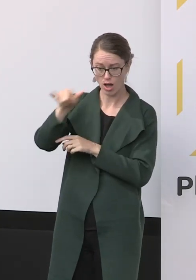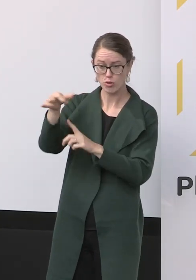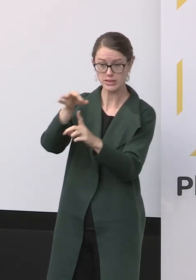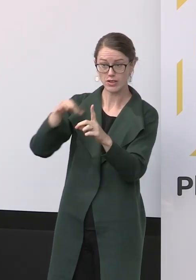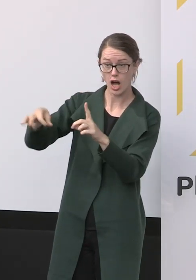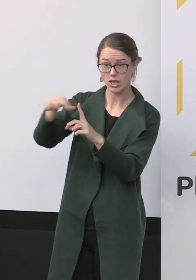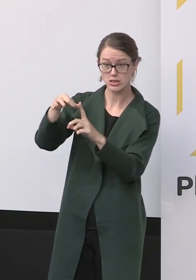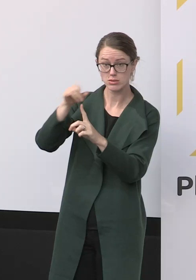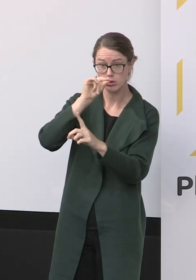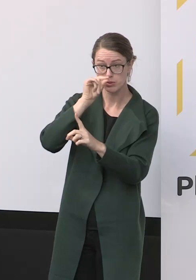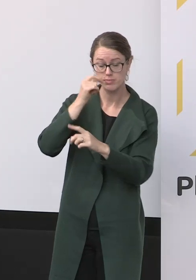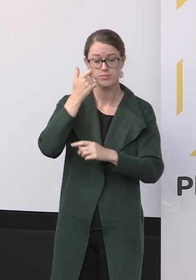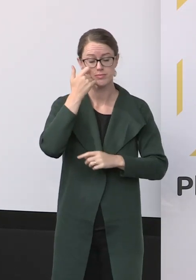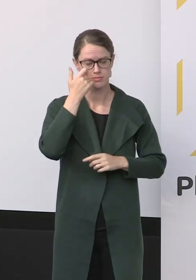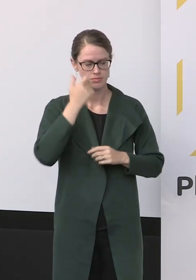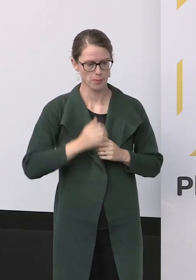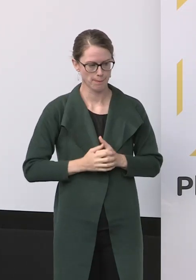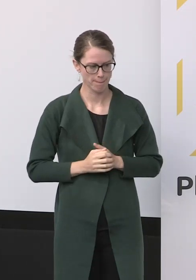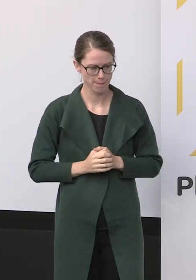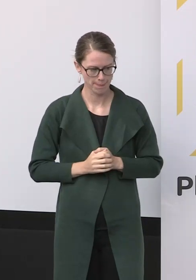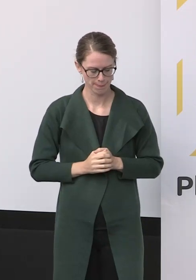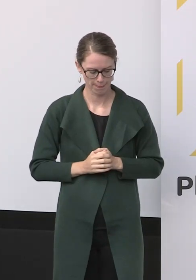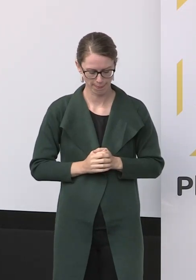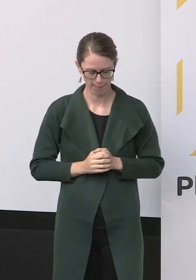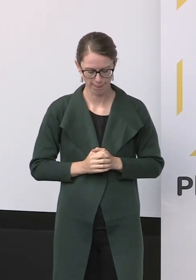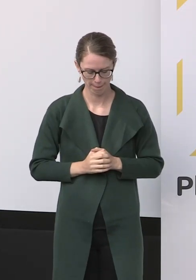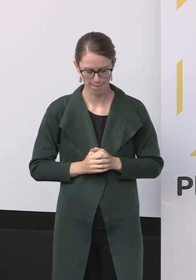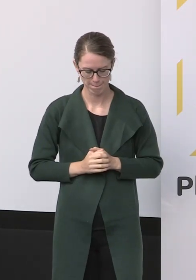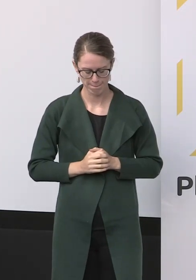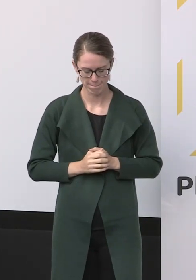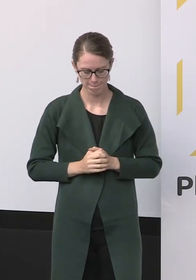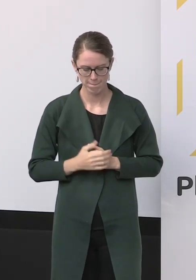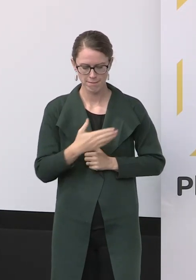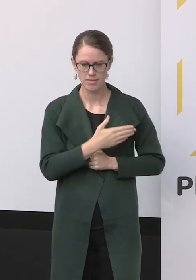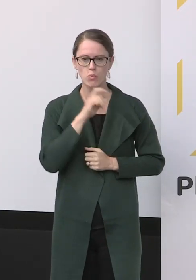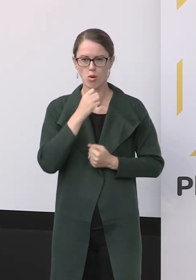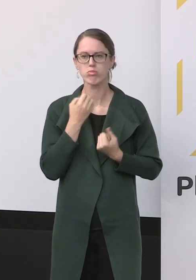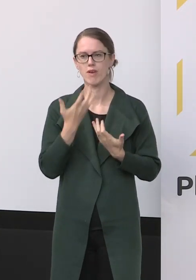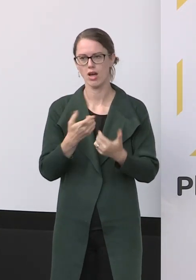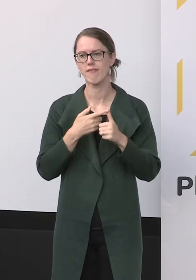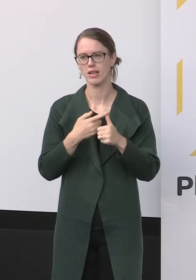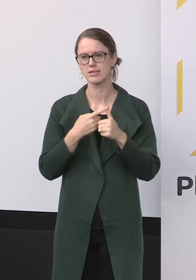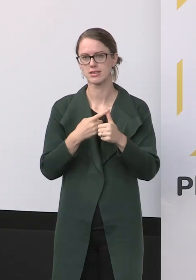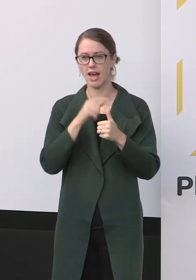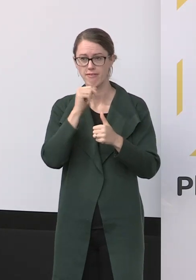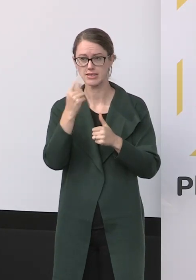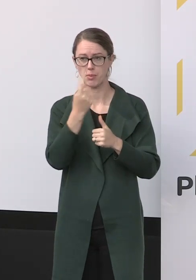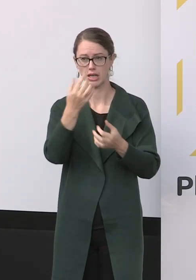Does the same apply for the Pacific? What would it take for the Health Ministry to include the Pacific in the